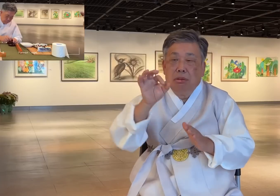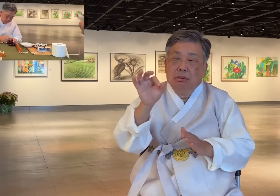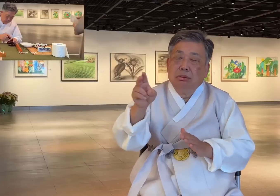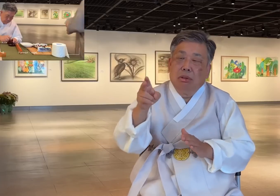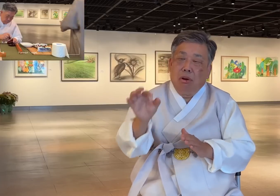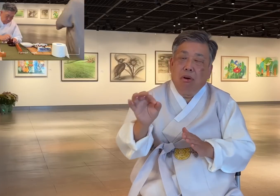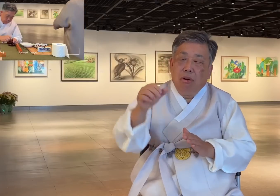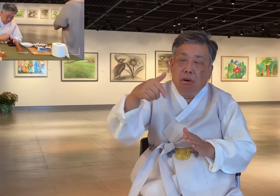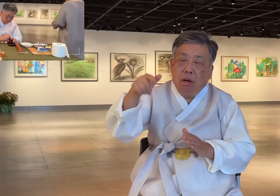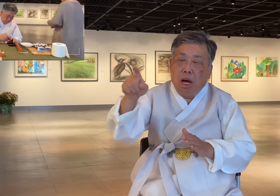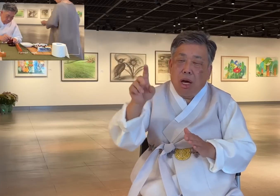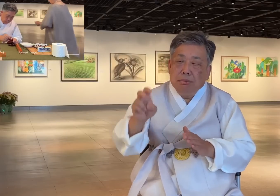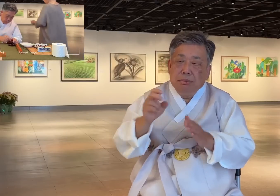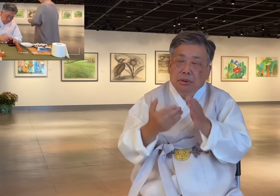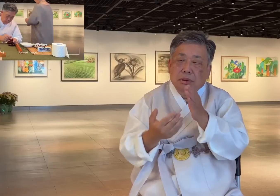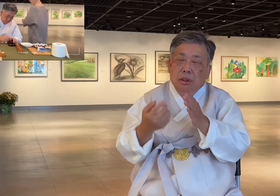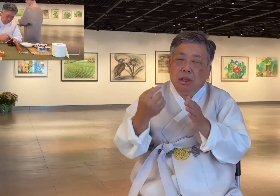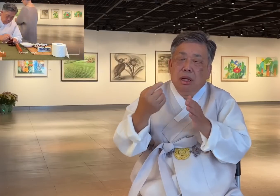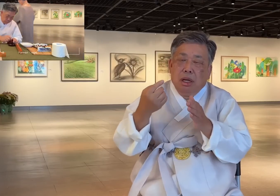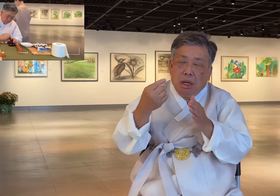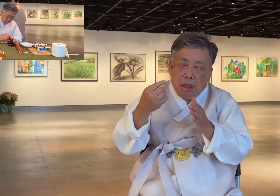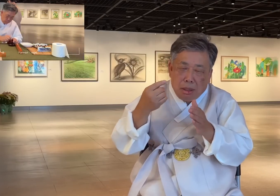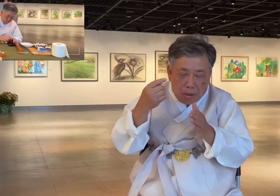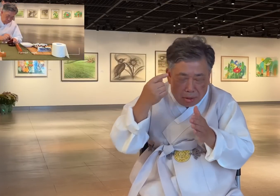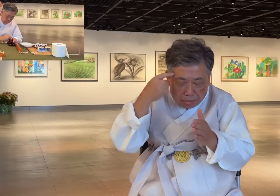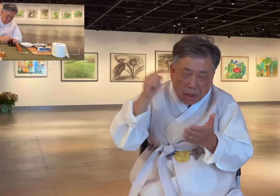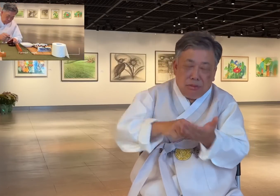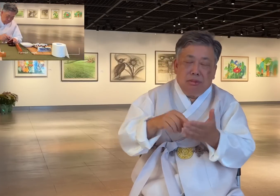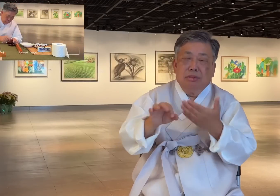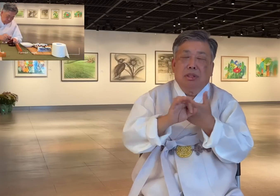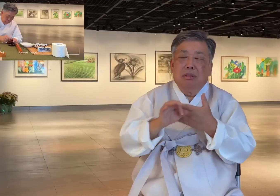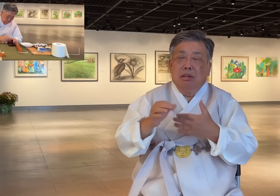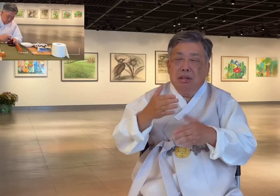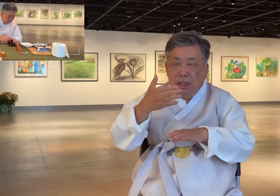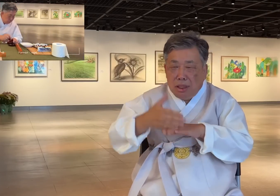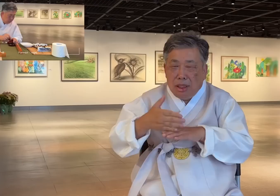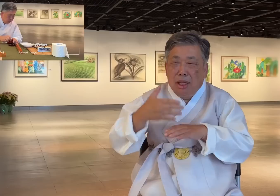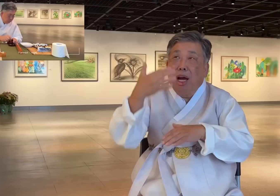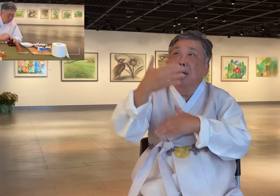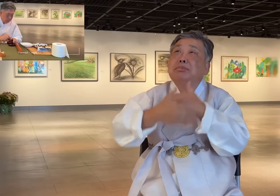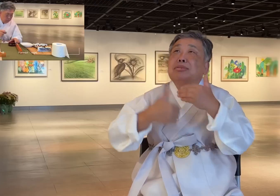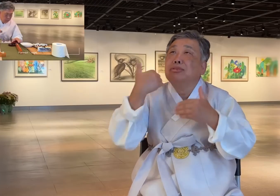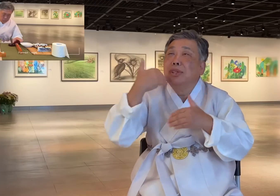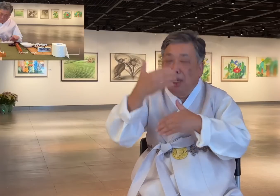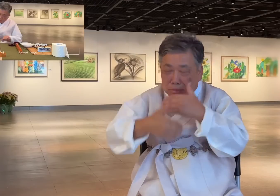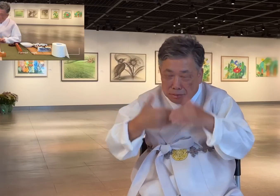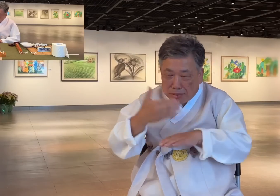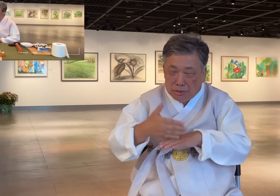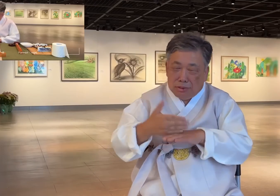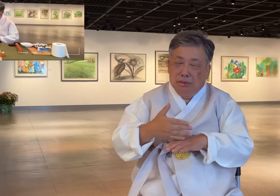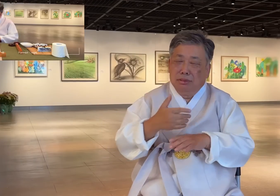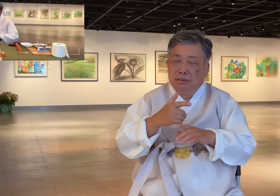Thank you for the inspiration God has given you.